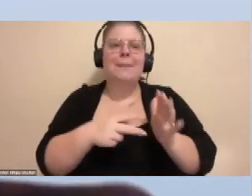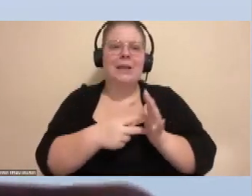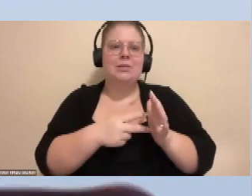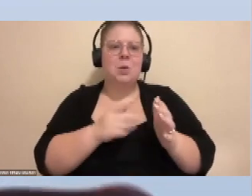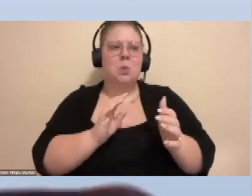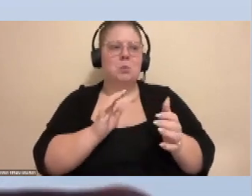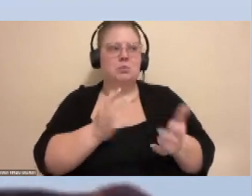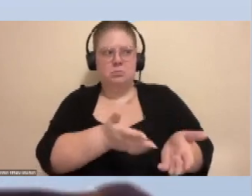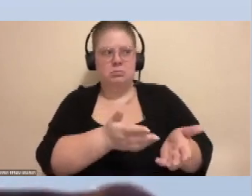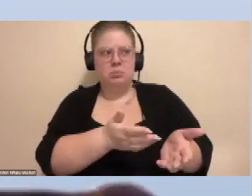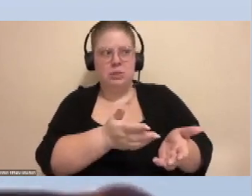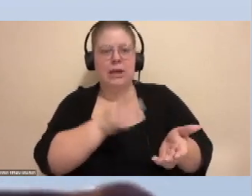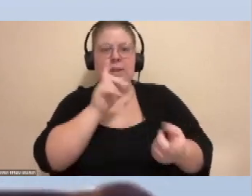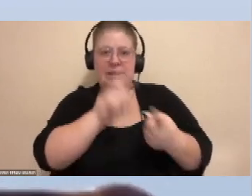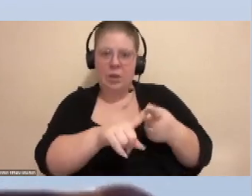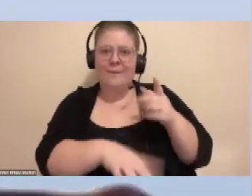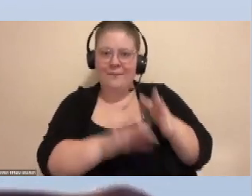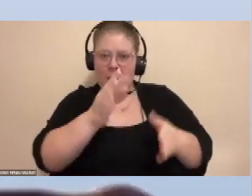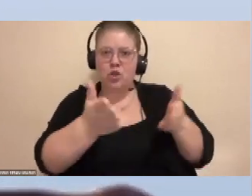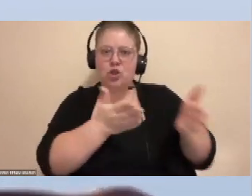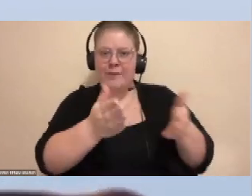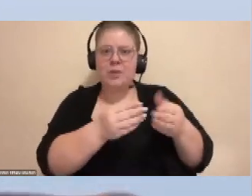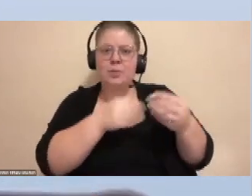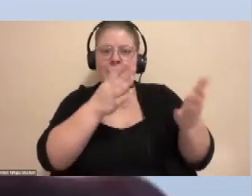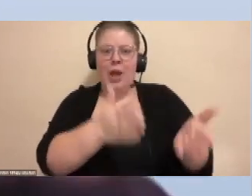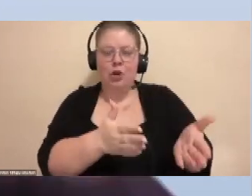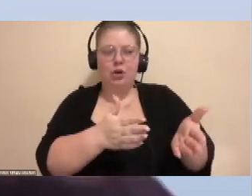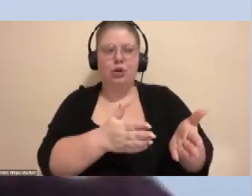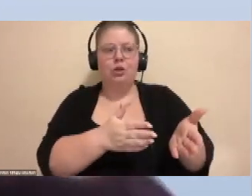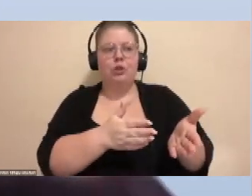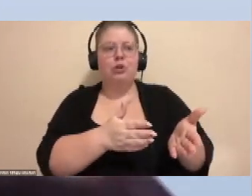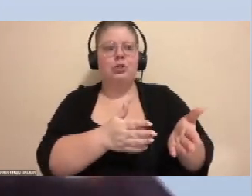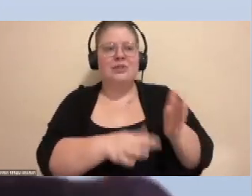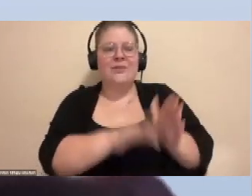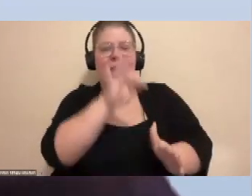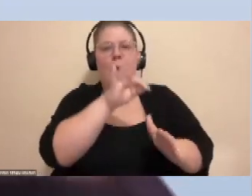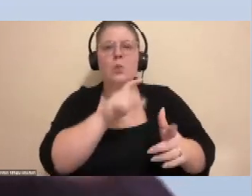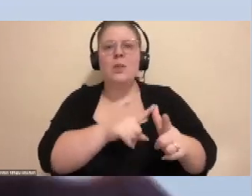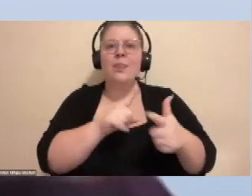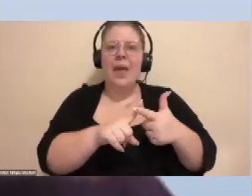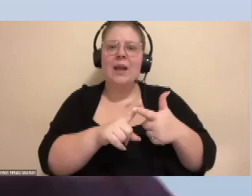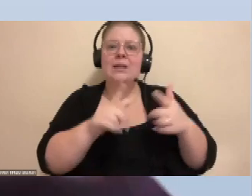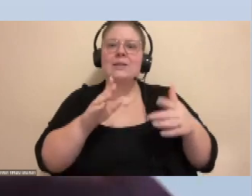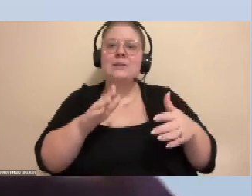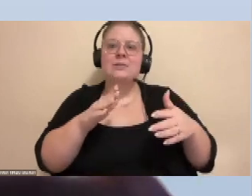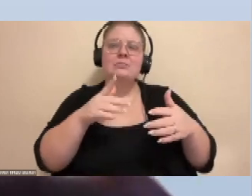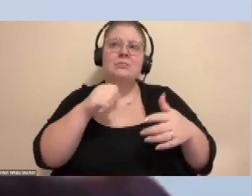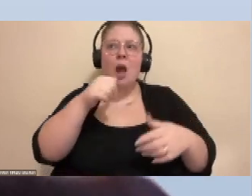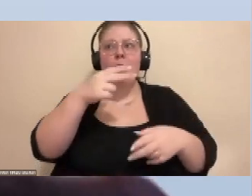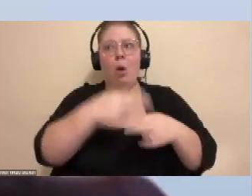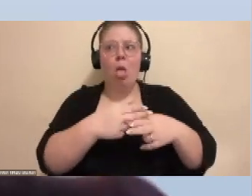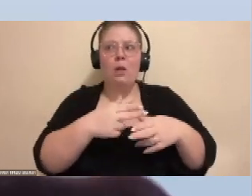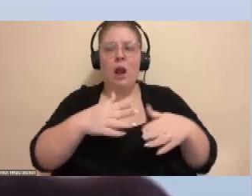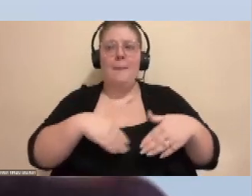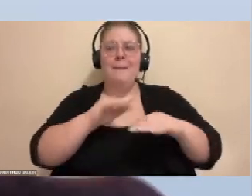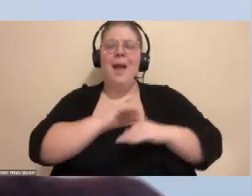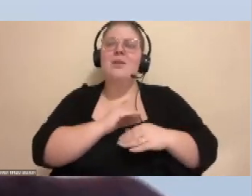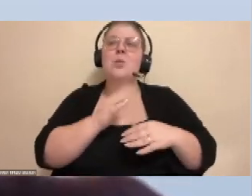the need need is apparently not considered unmet. What is the average length of time between need assessment and service delivery?